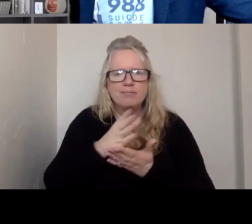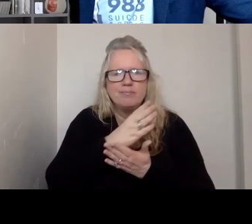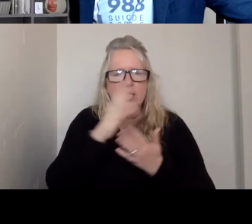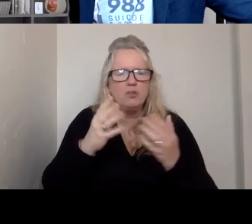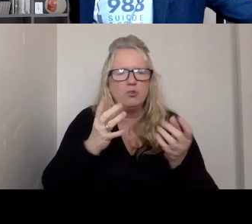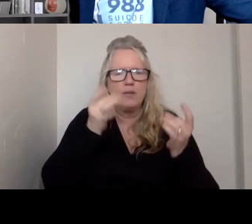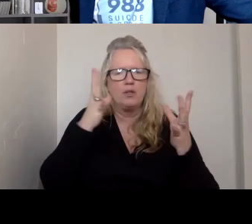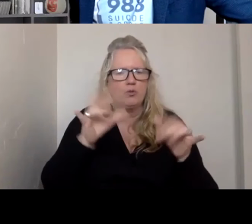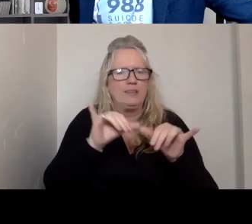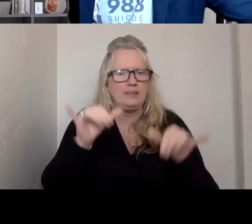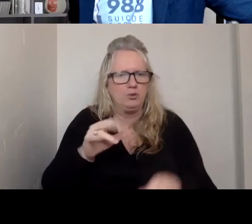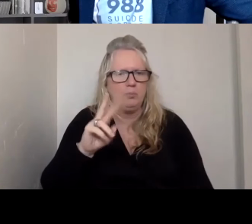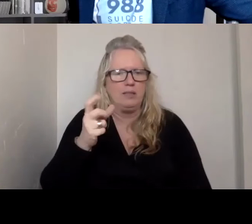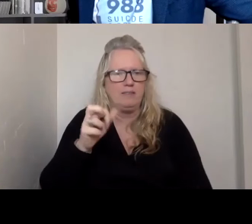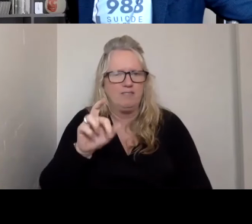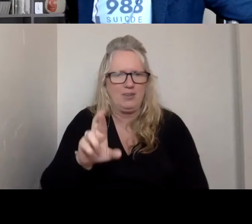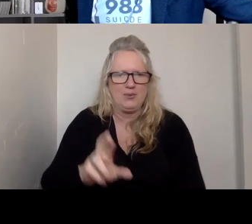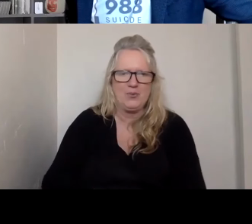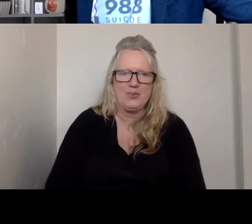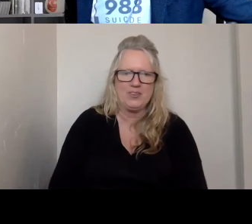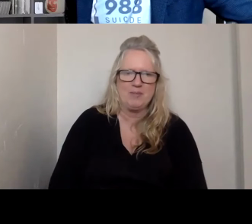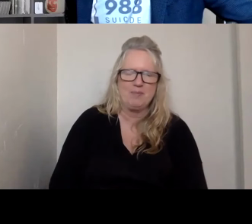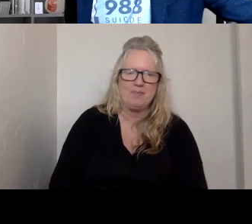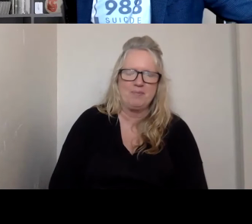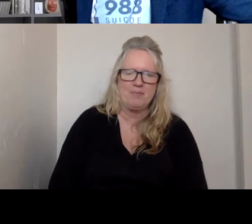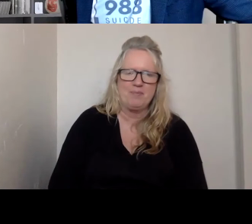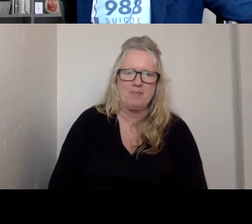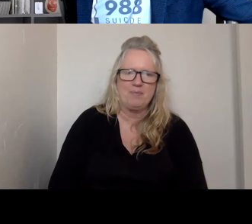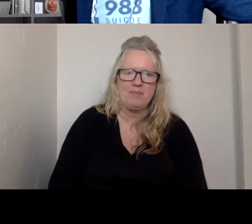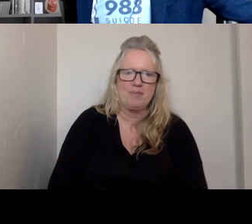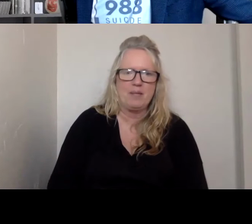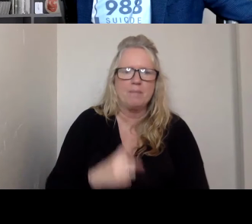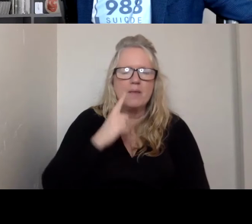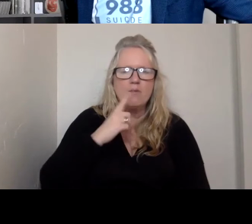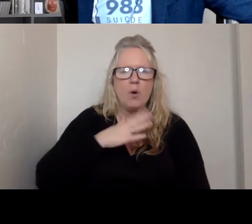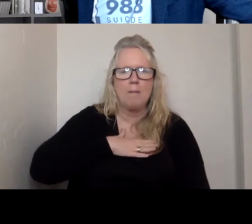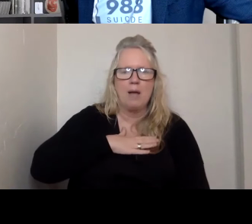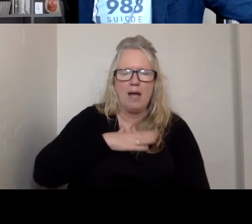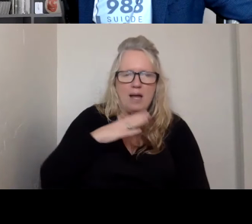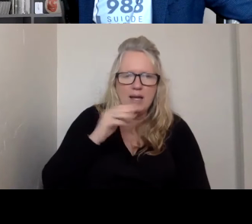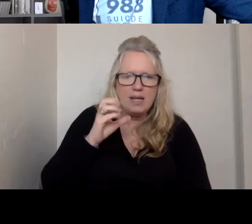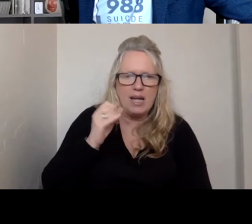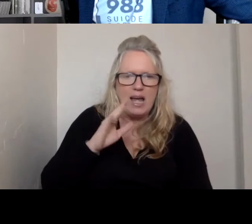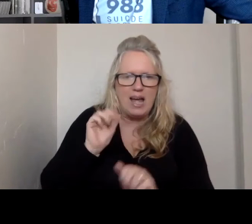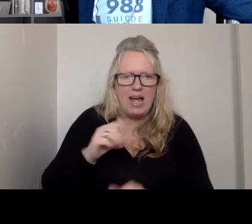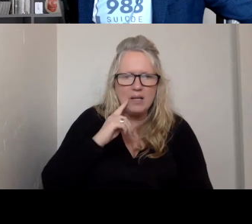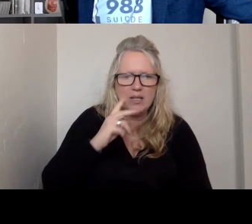: WELL, WITH MY CASE I HAD TO BE TRANSFERRED FROM DOCTOR TO